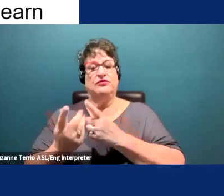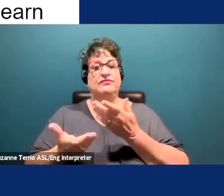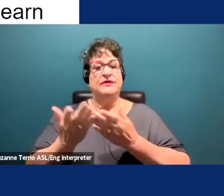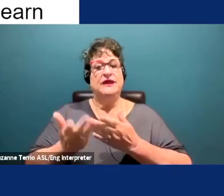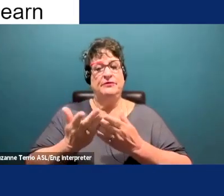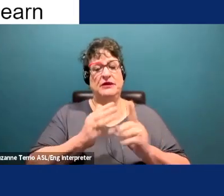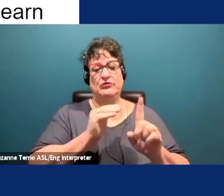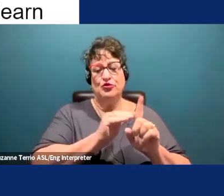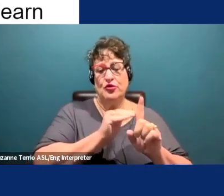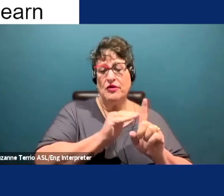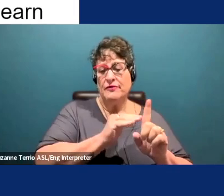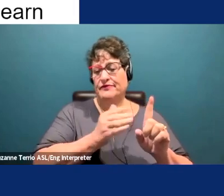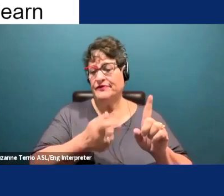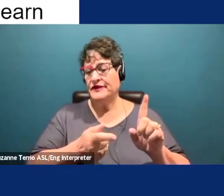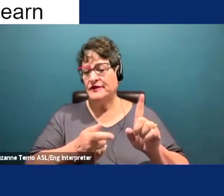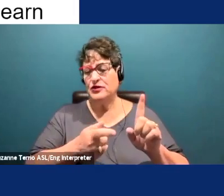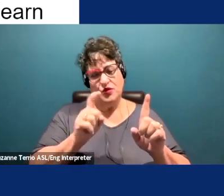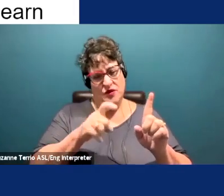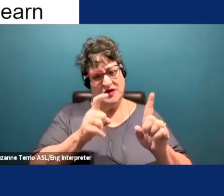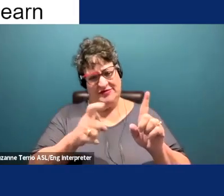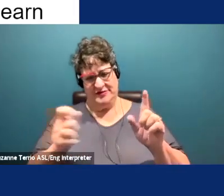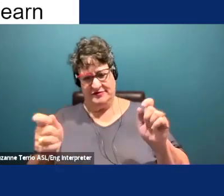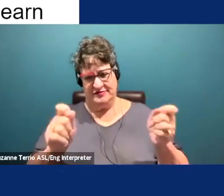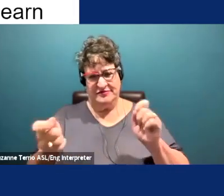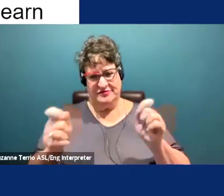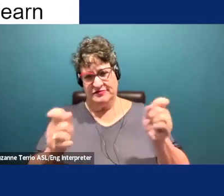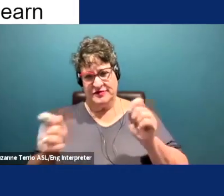the program is to meet that person's learning needs.